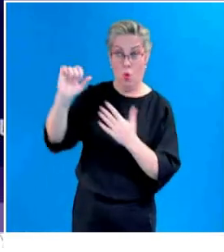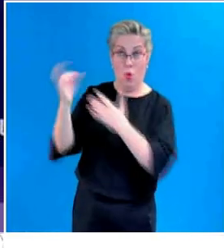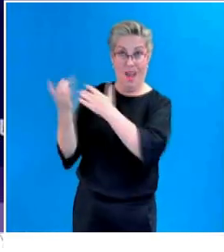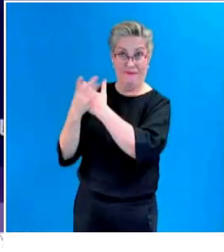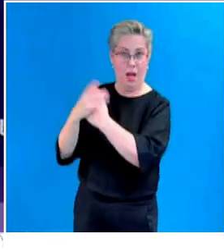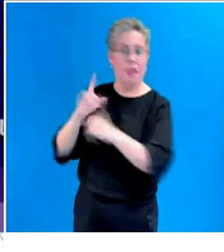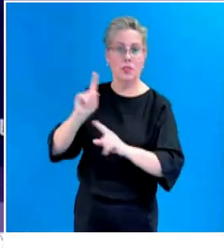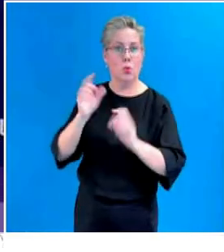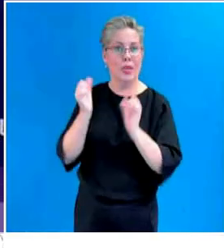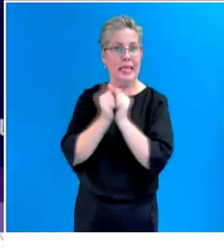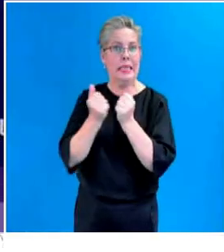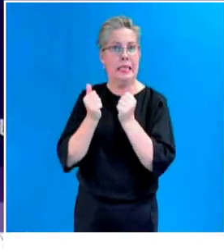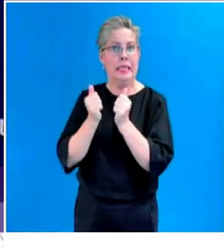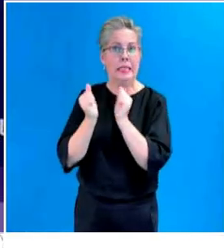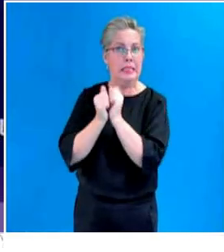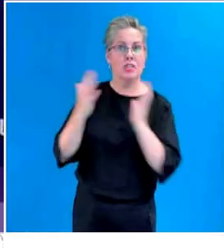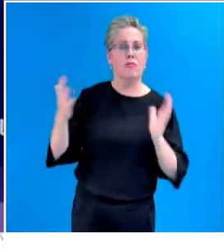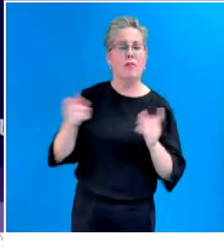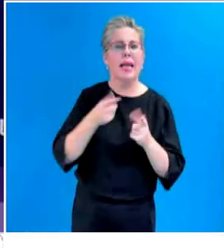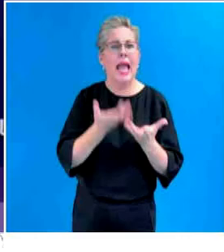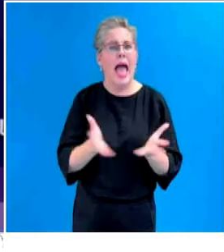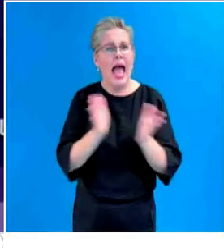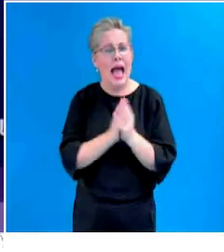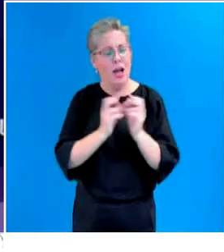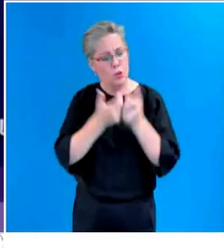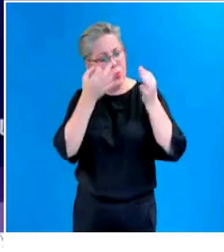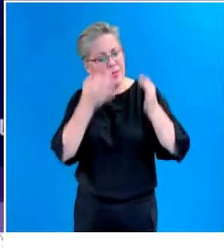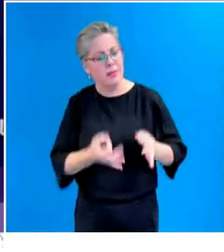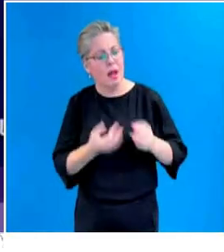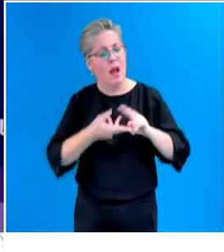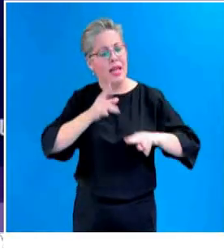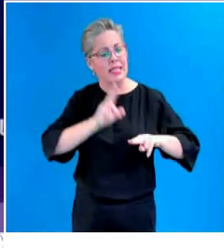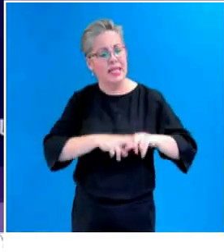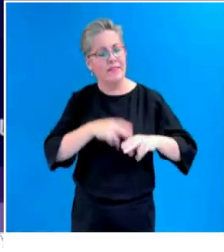I'm not referring to any specific one, but just what are the criteria?